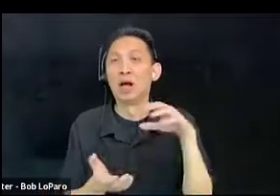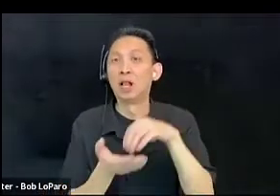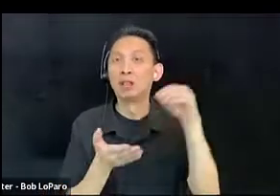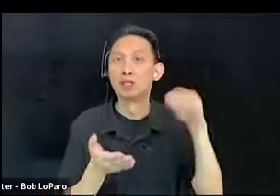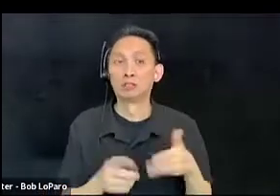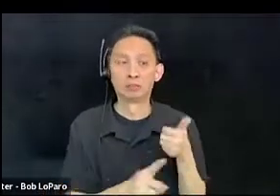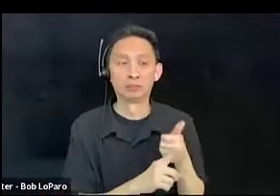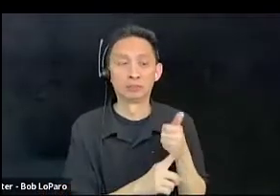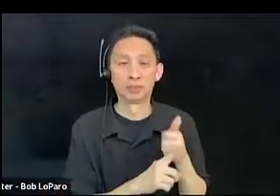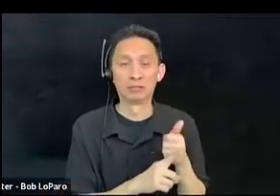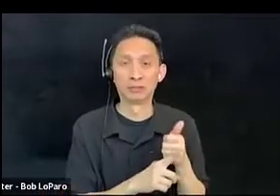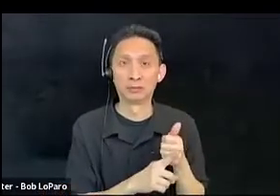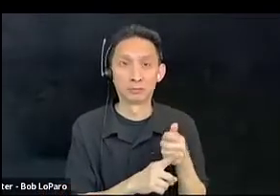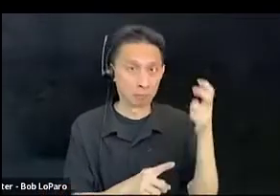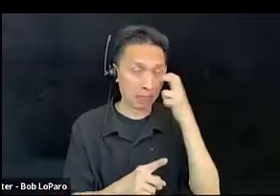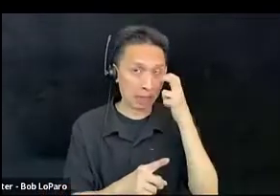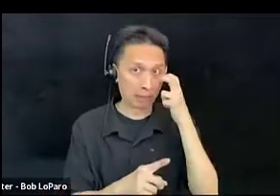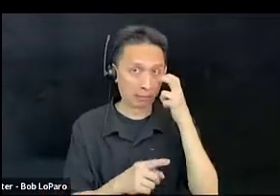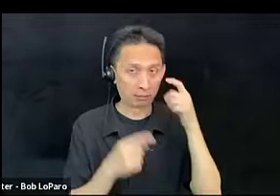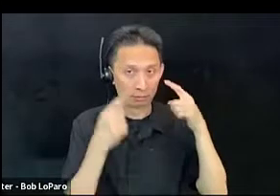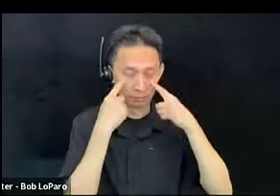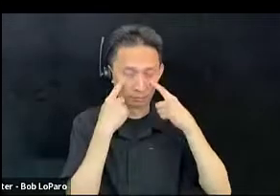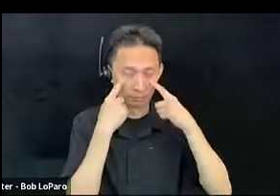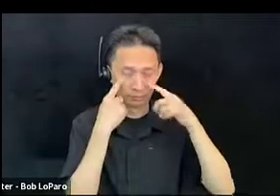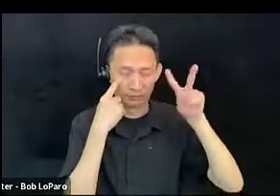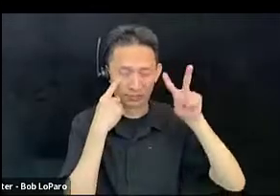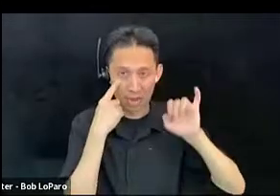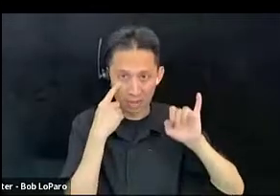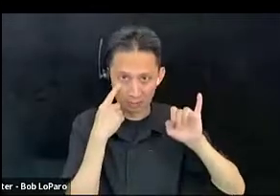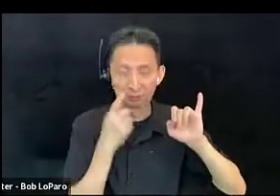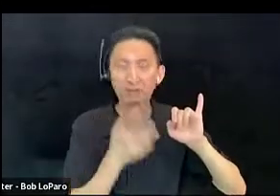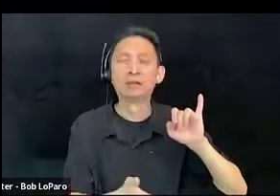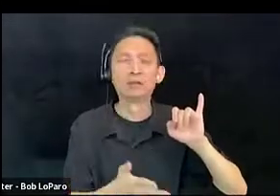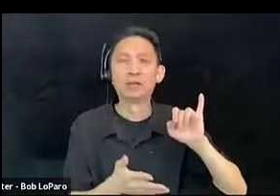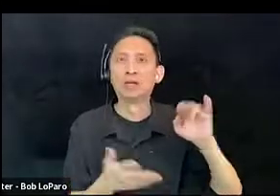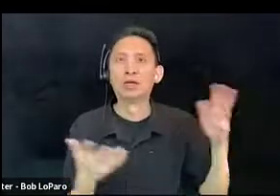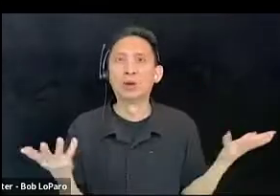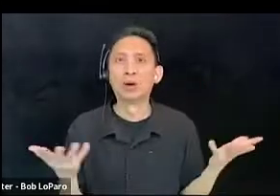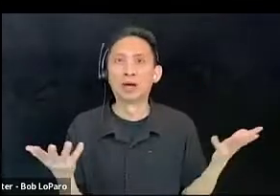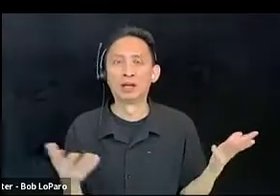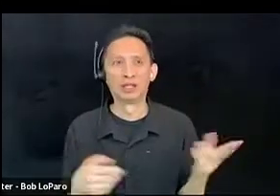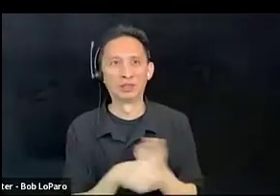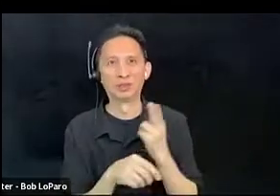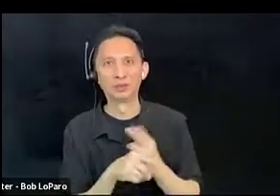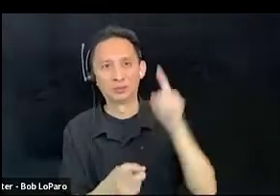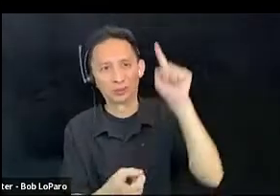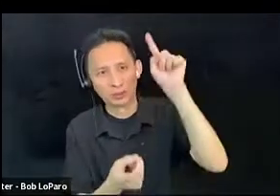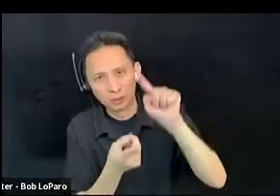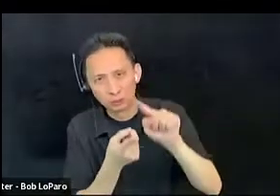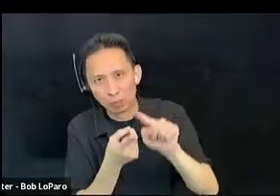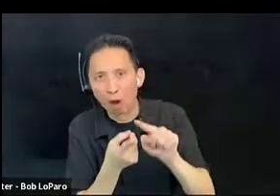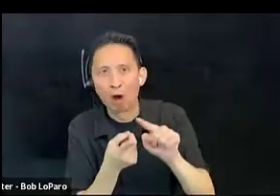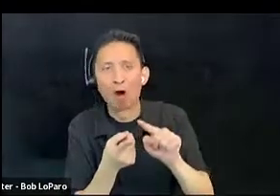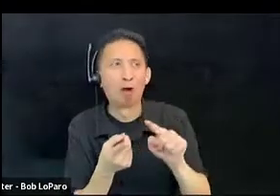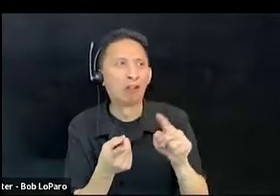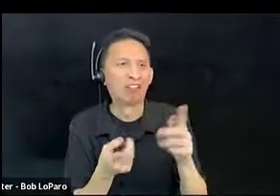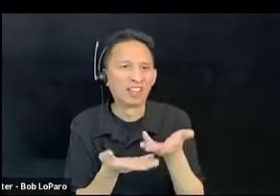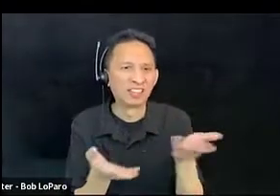who is blind from an ocular visual impairment, we don't wanna use miniatures, right? So like up on the top, right?